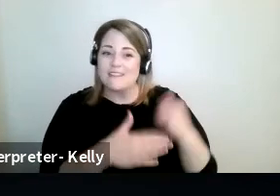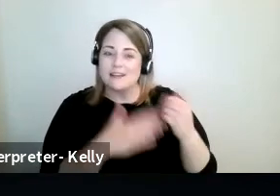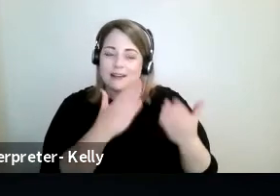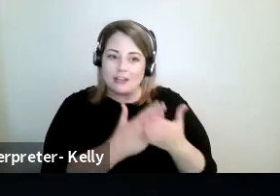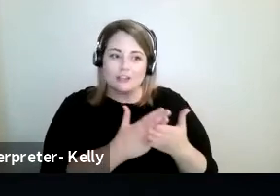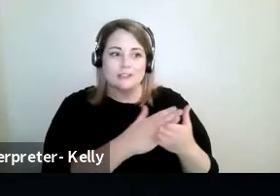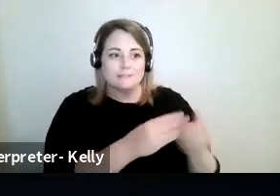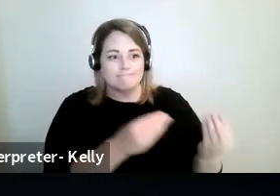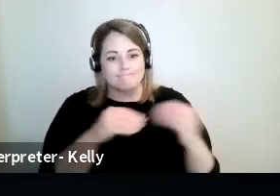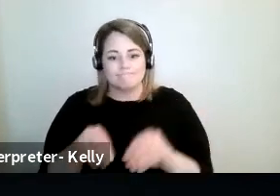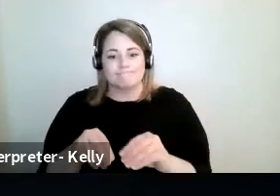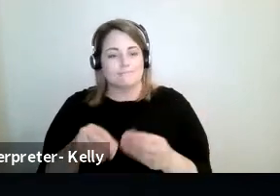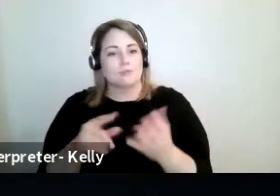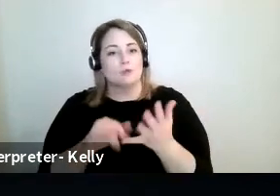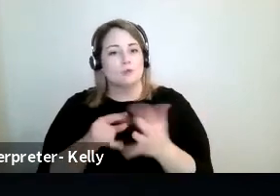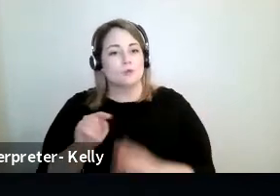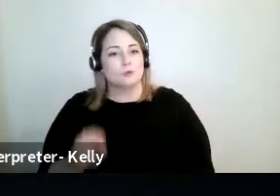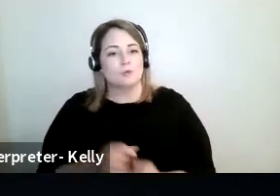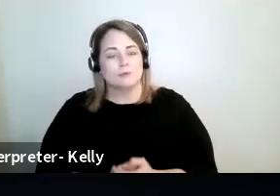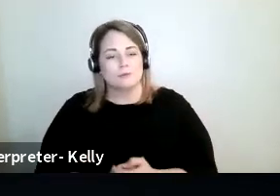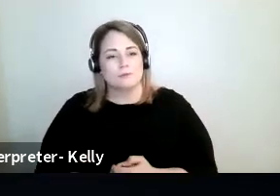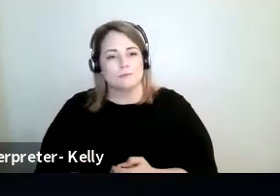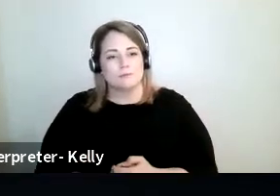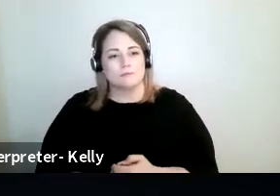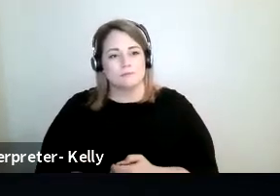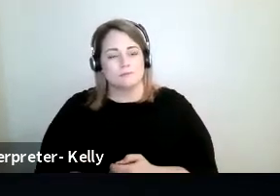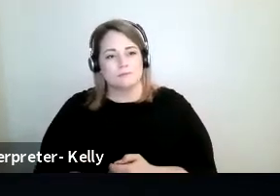And I think one of the things about the development of a National Disability Strategy